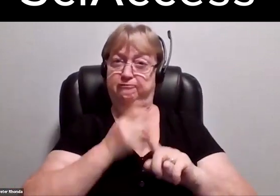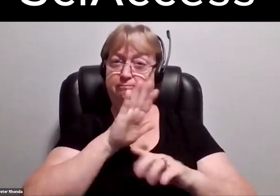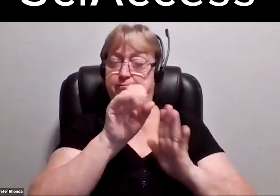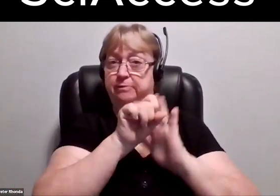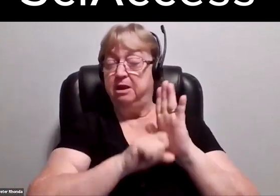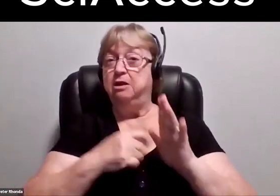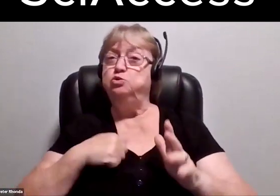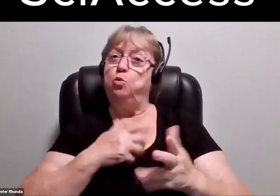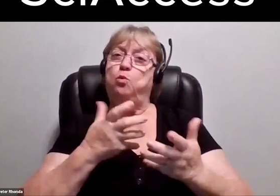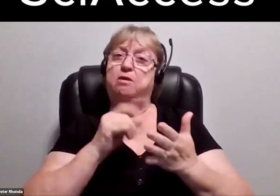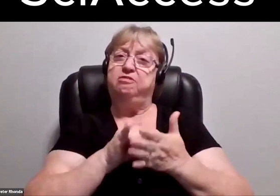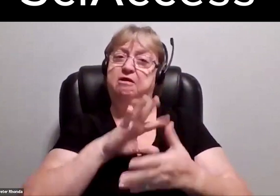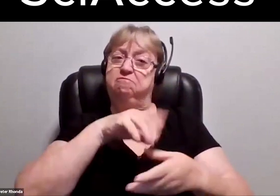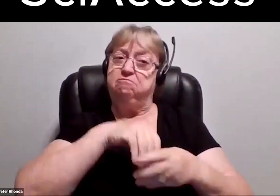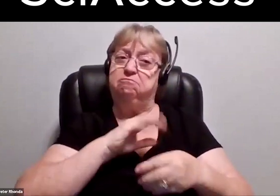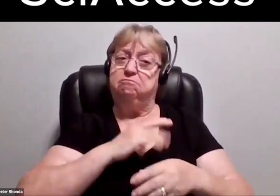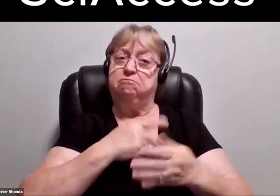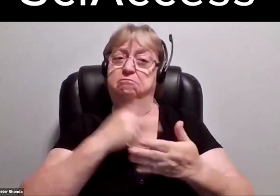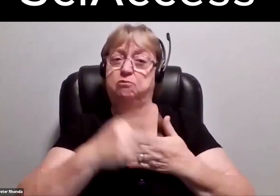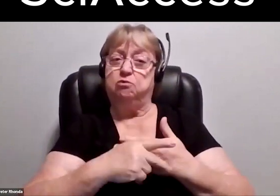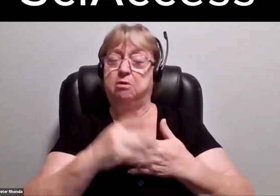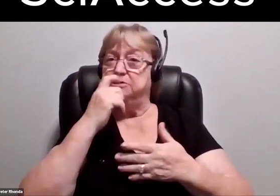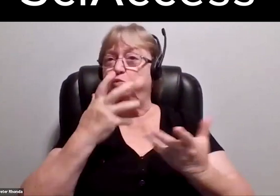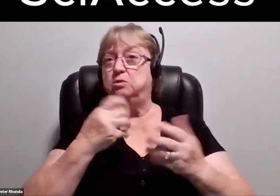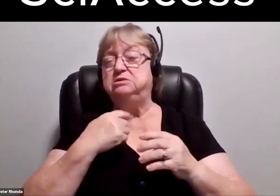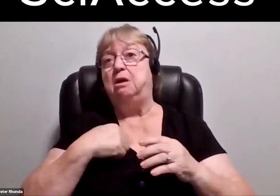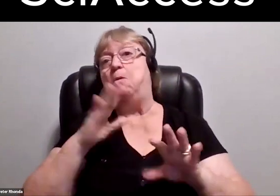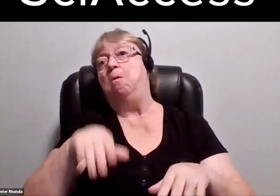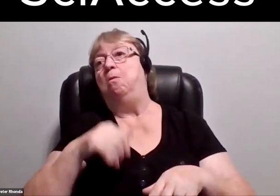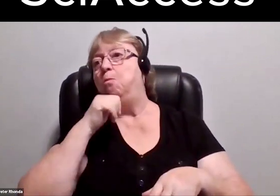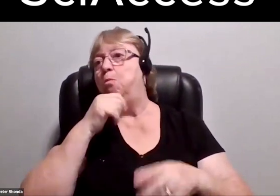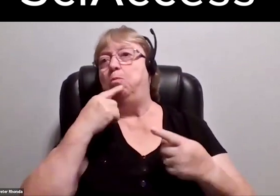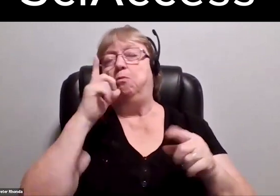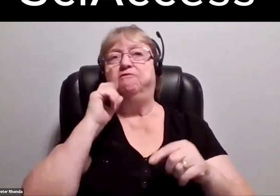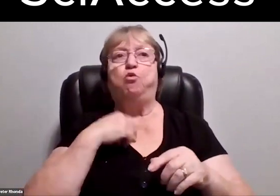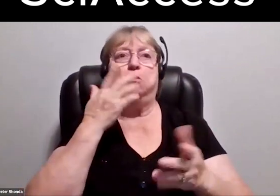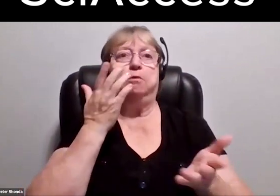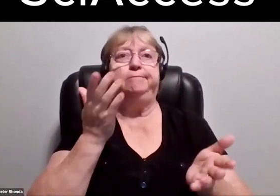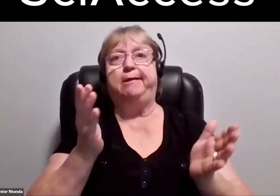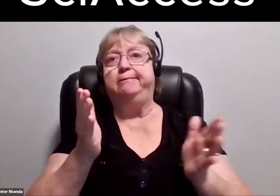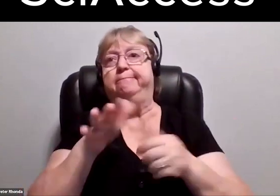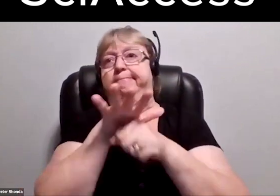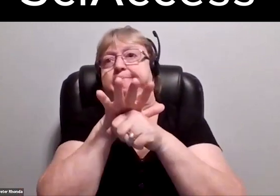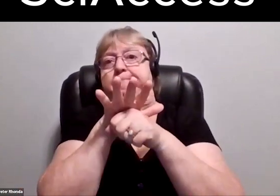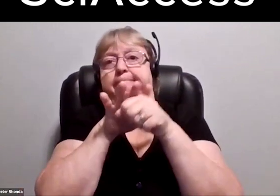because we wanted to show that this wouldn't work just for some narrow local region of the country.